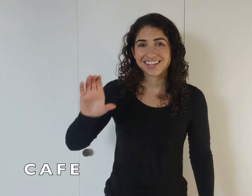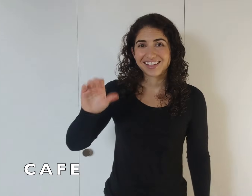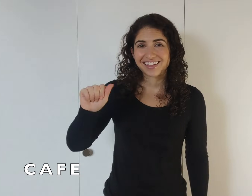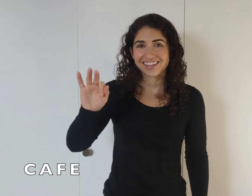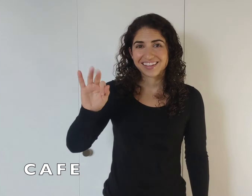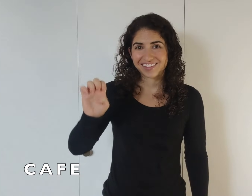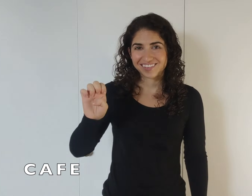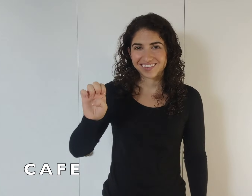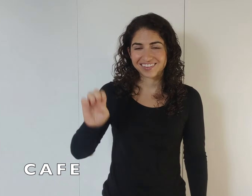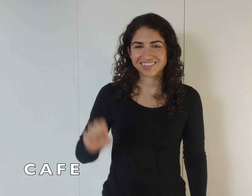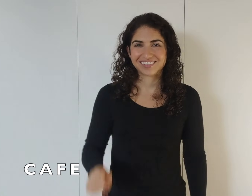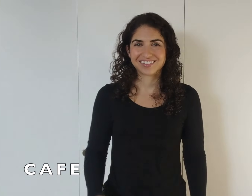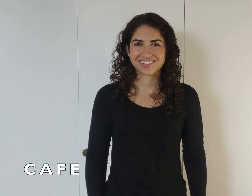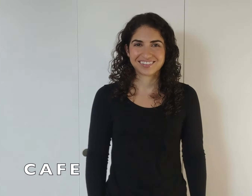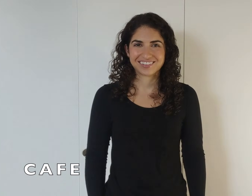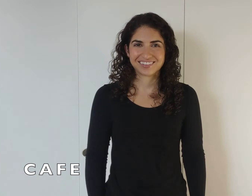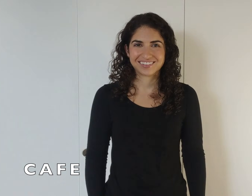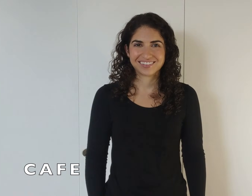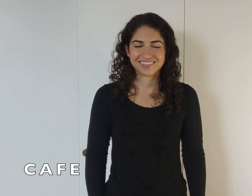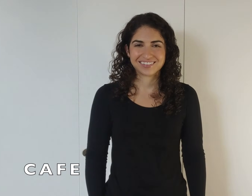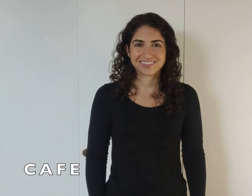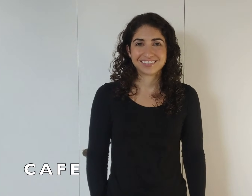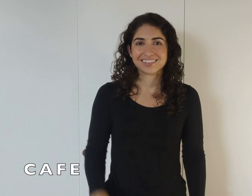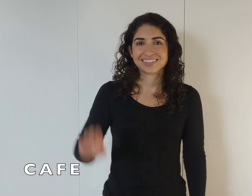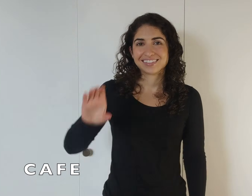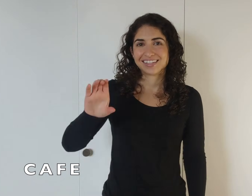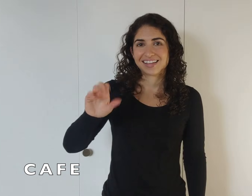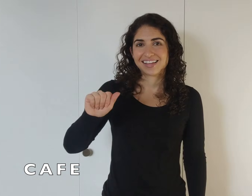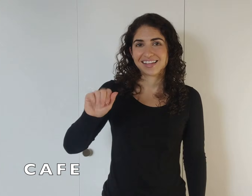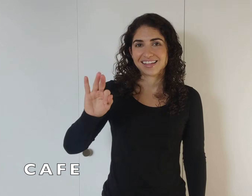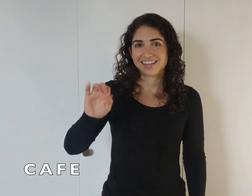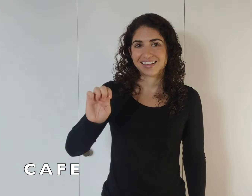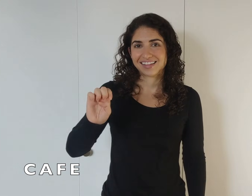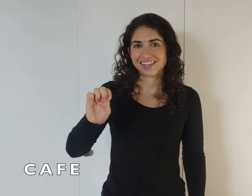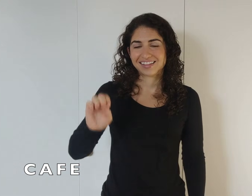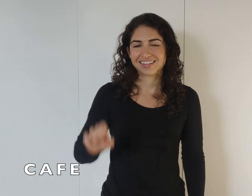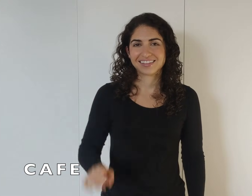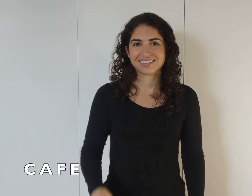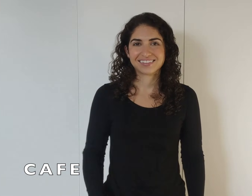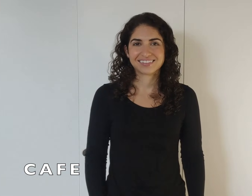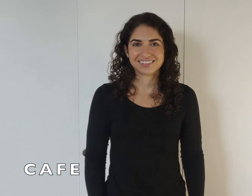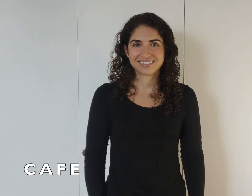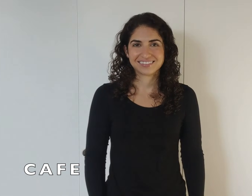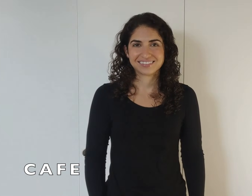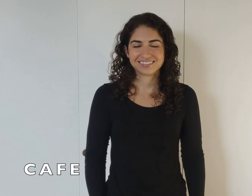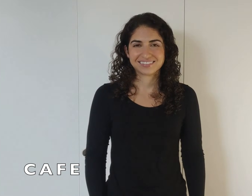CAFE